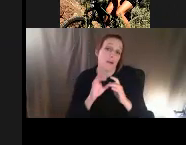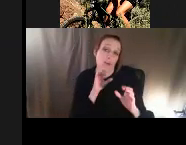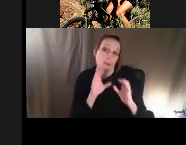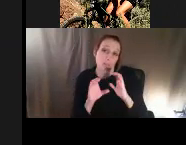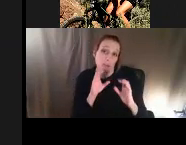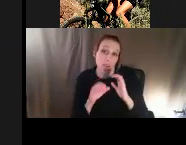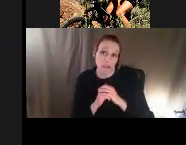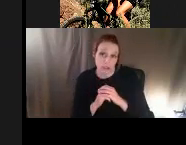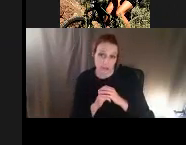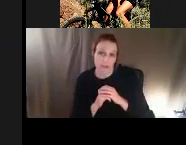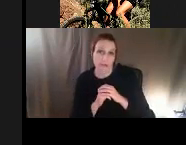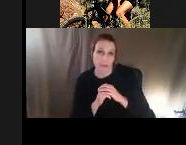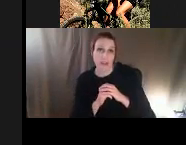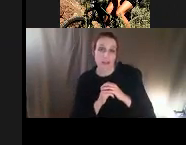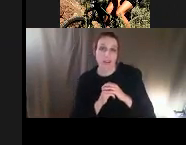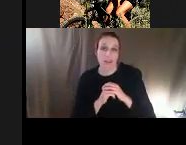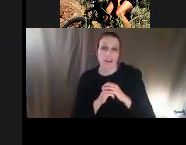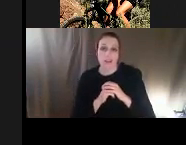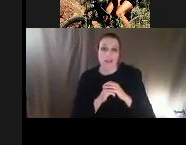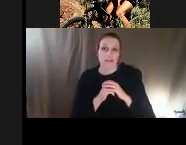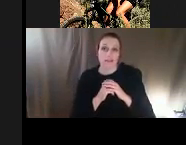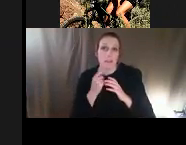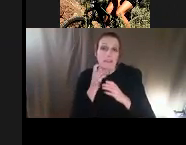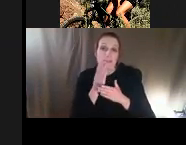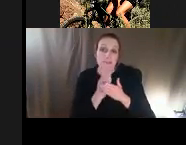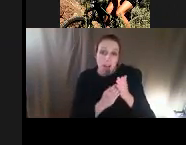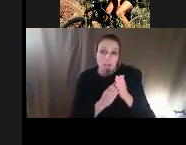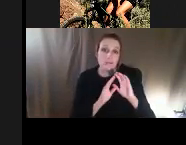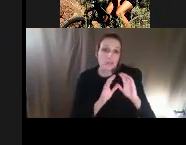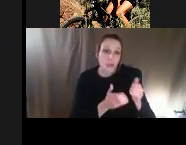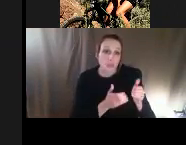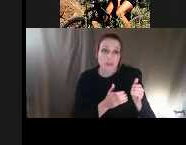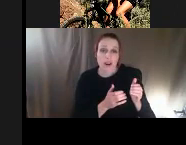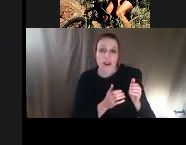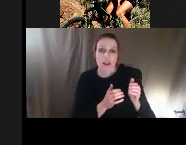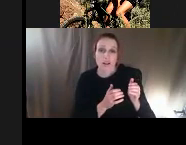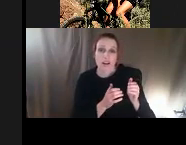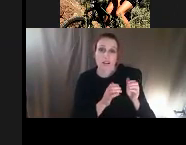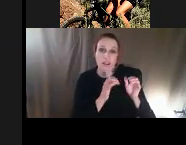collectivistic groups, but we just don't have enough time for that.